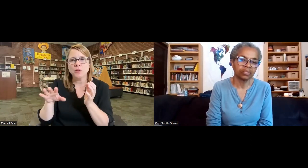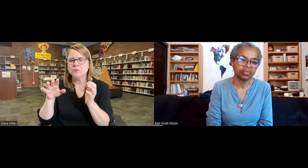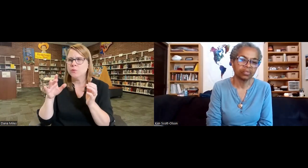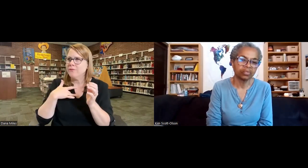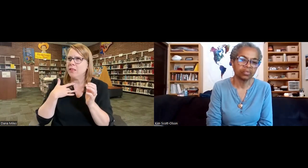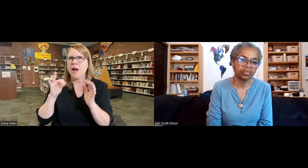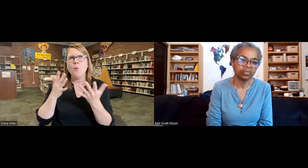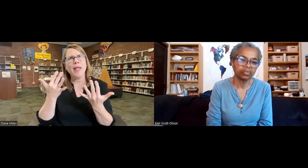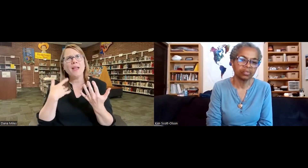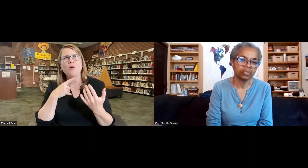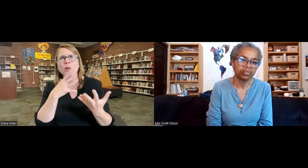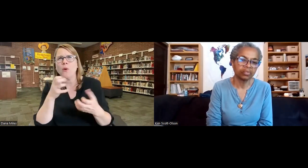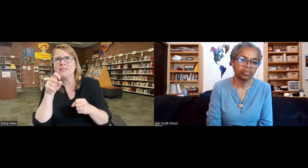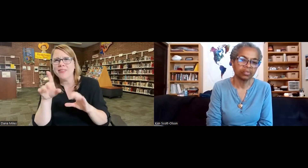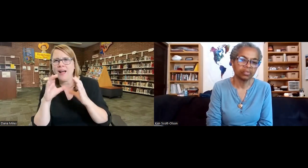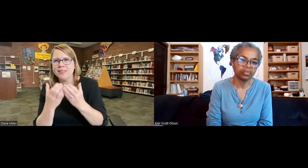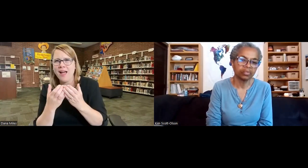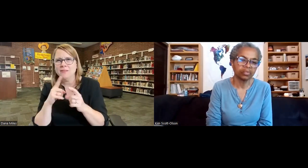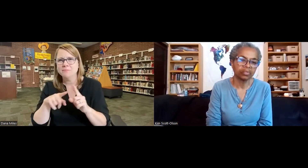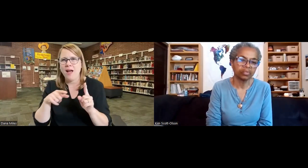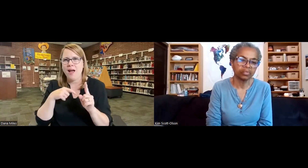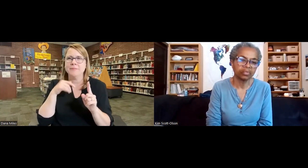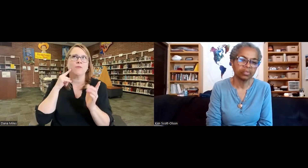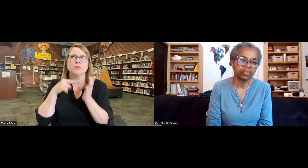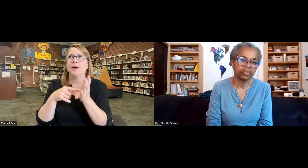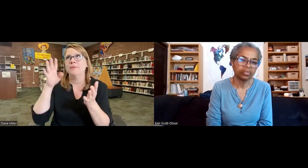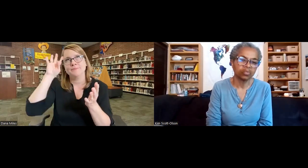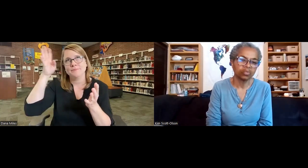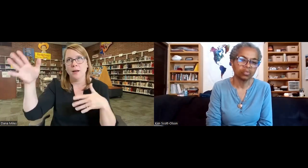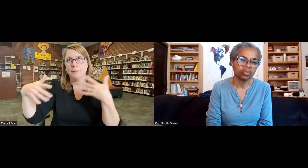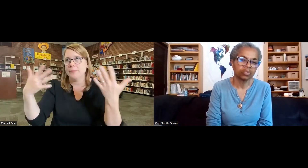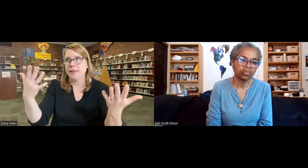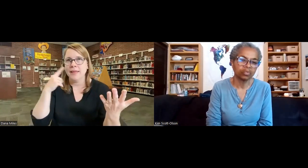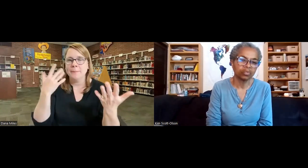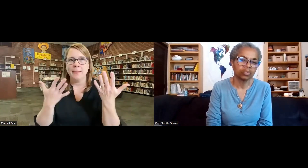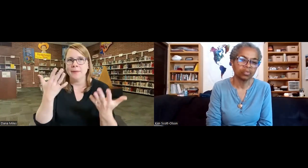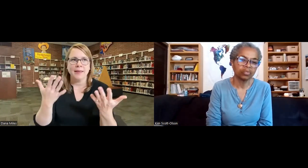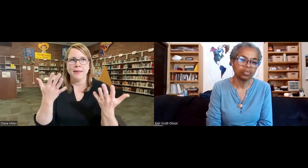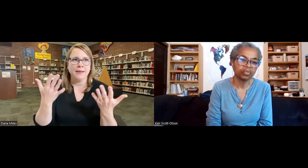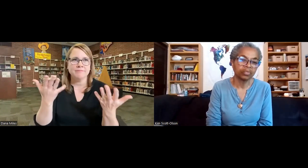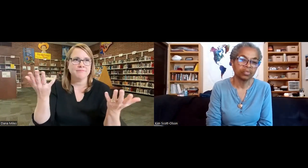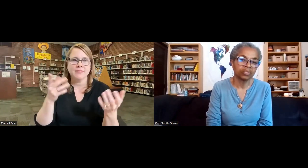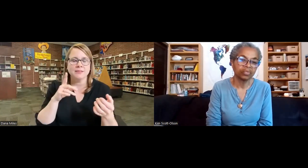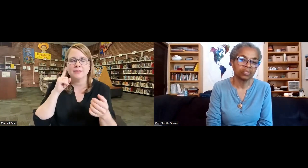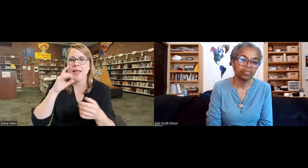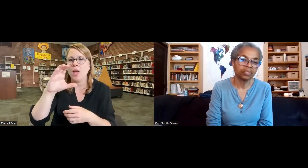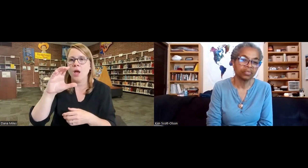Allowing the students to take the classes they want to. For example, off the top of my head,